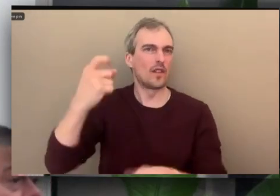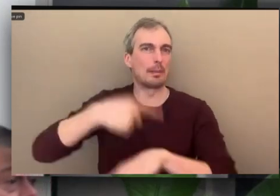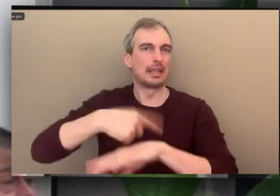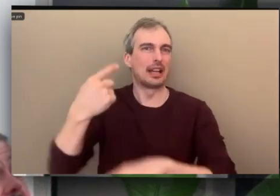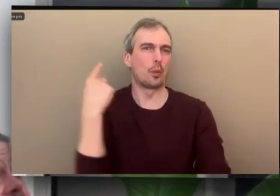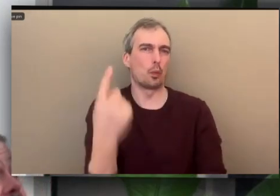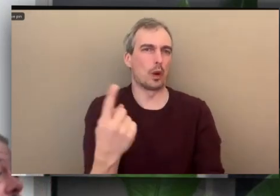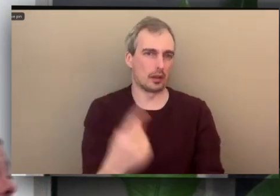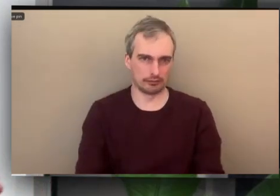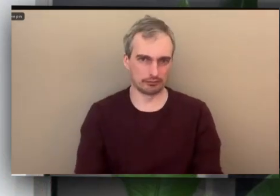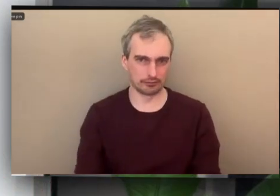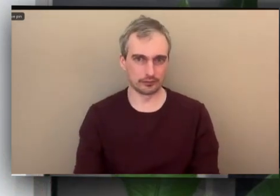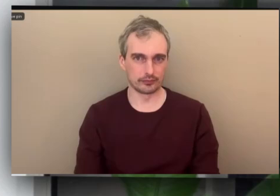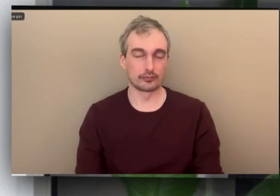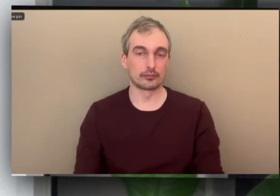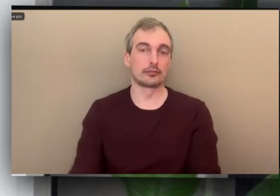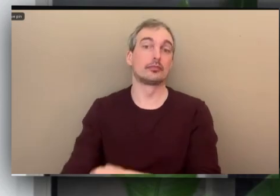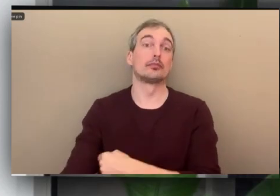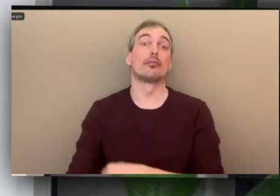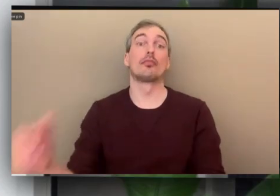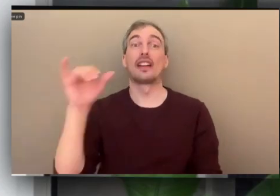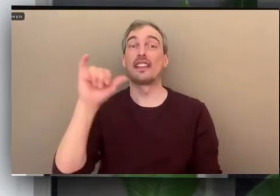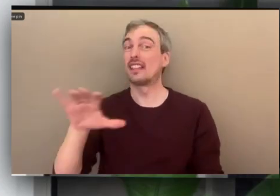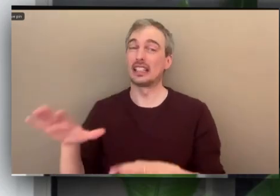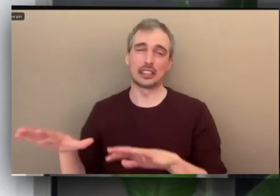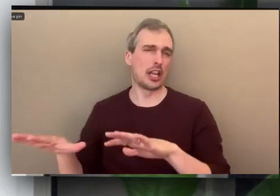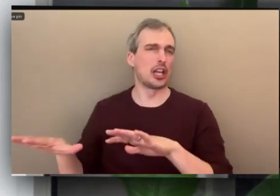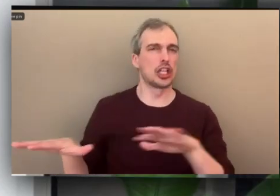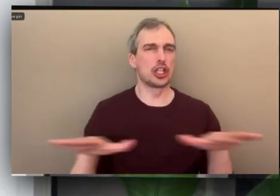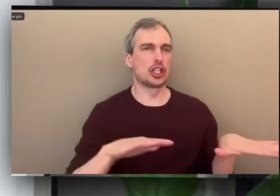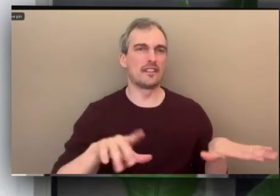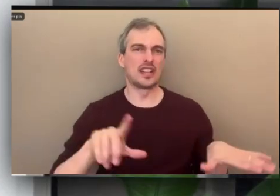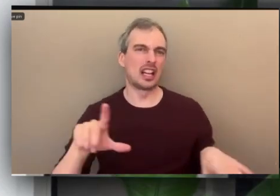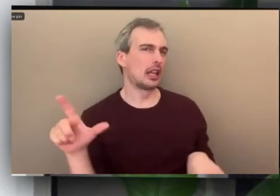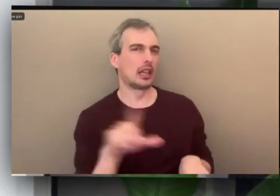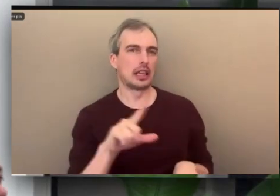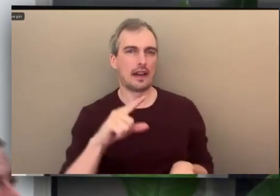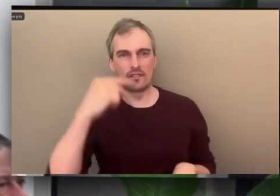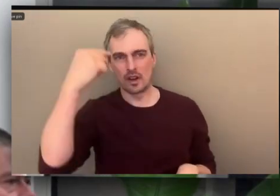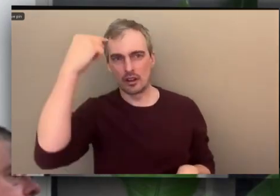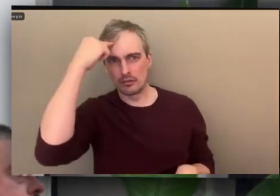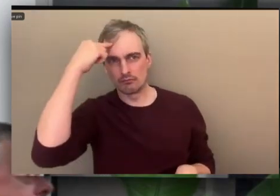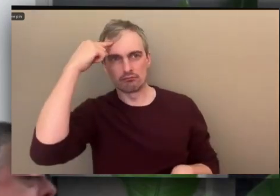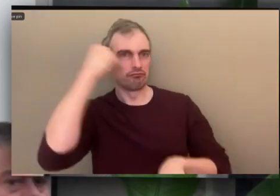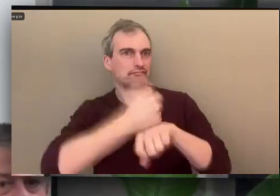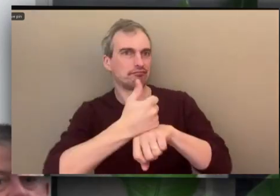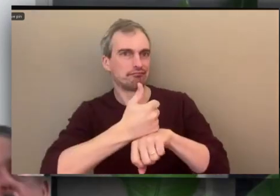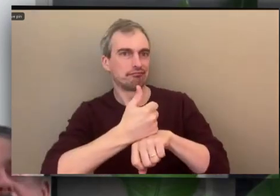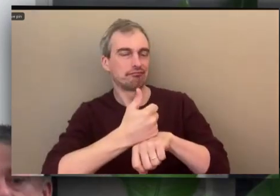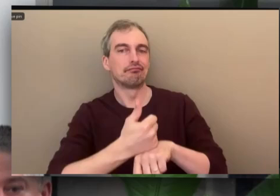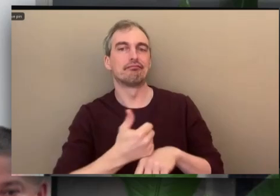And the reason why I say that is because... Let's talk about design perspective. New project, what usually happens? There's a wire frame.